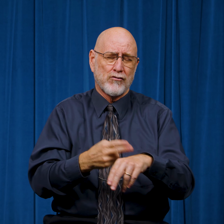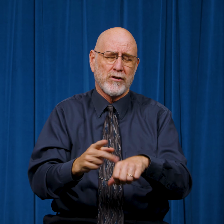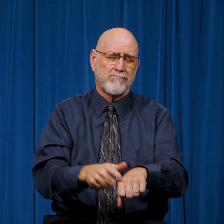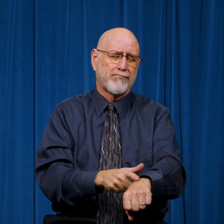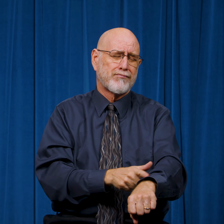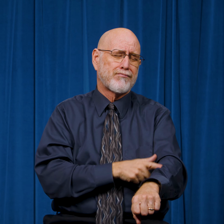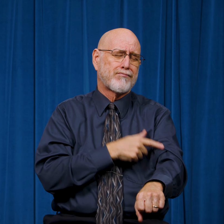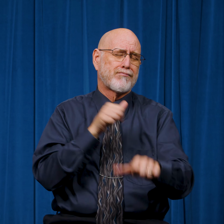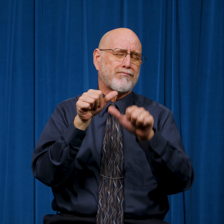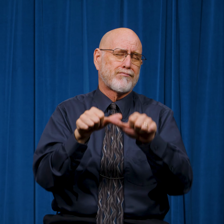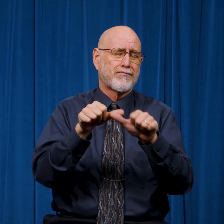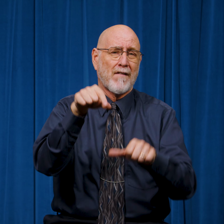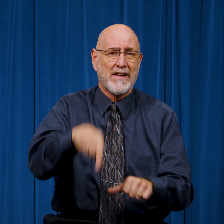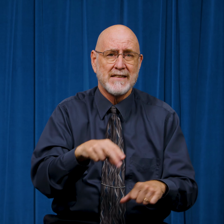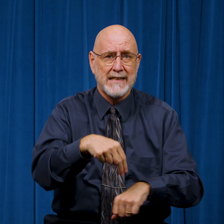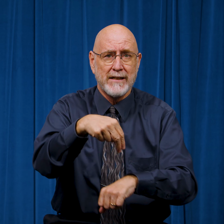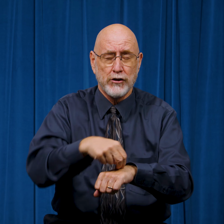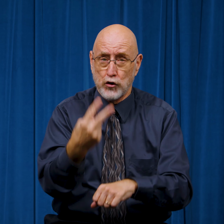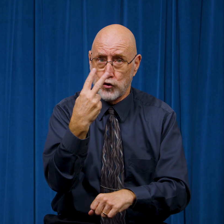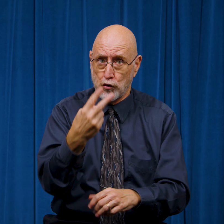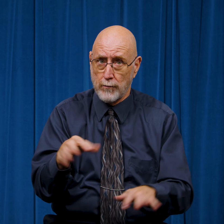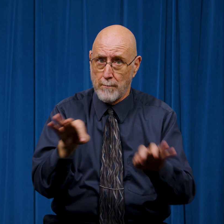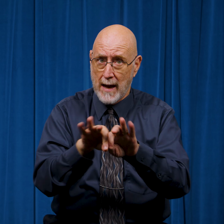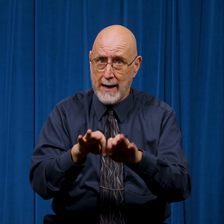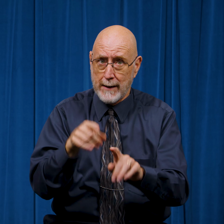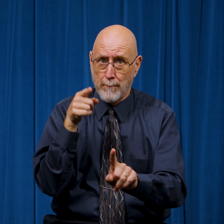And there are two main points I want to end with.